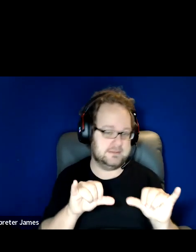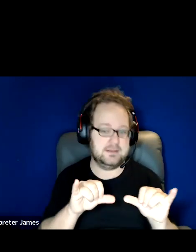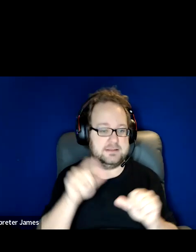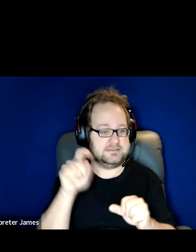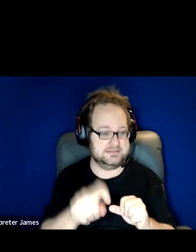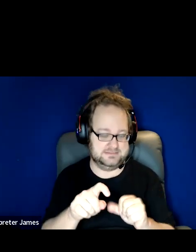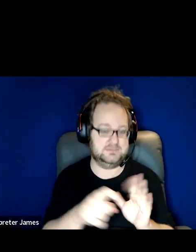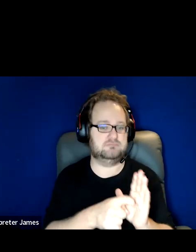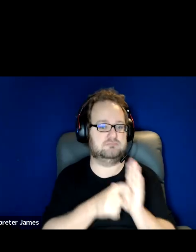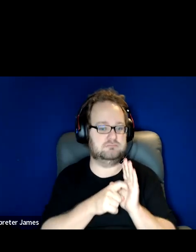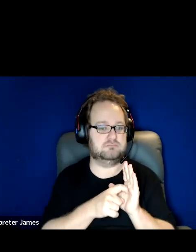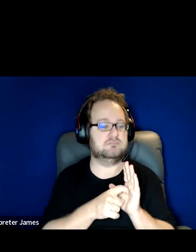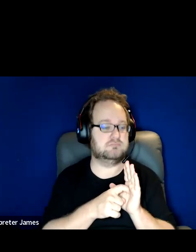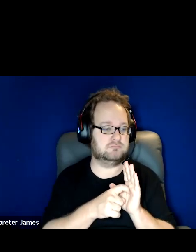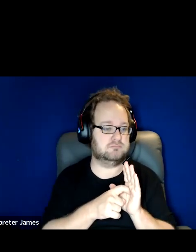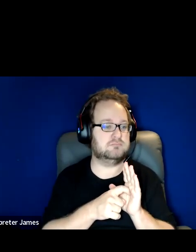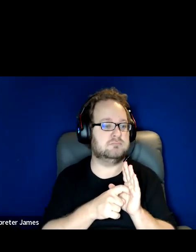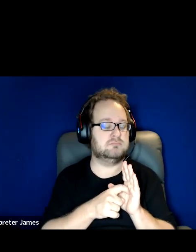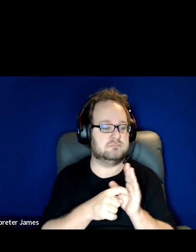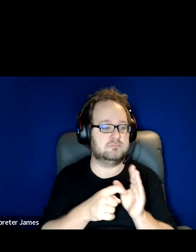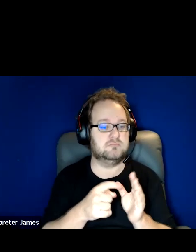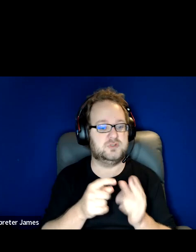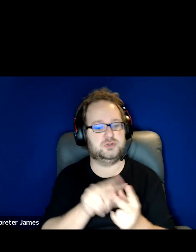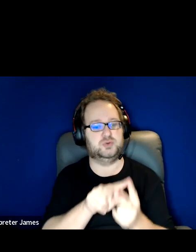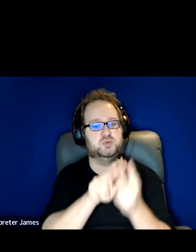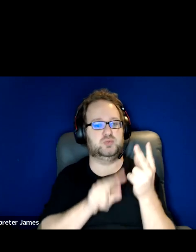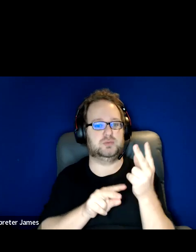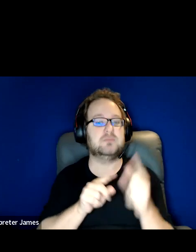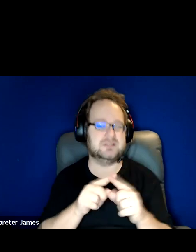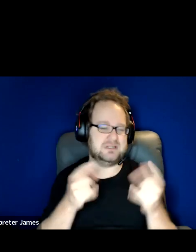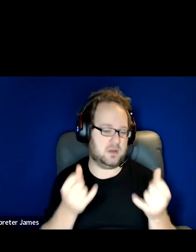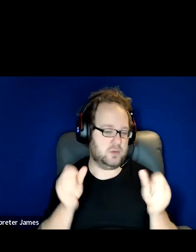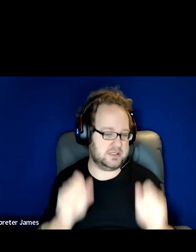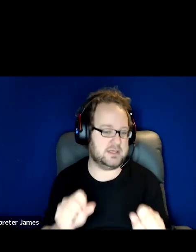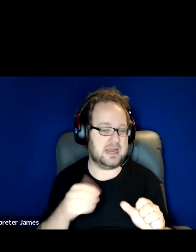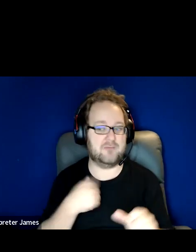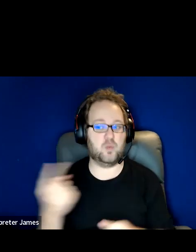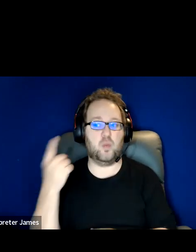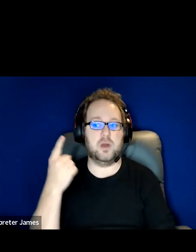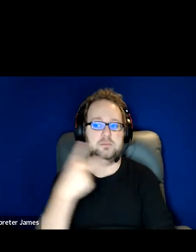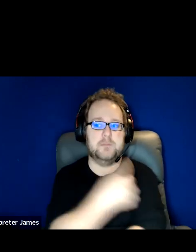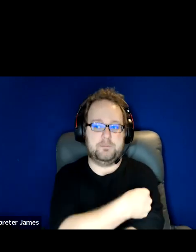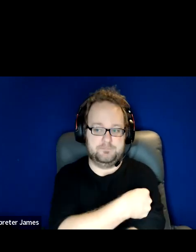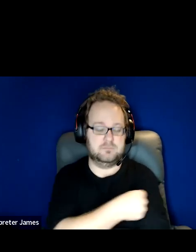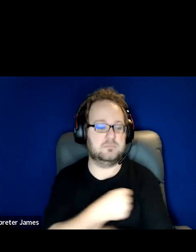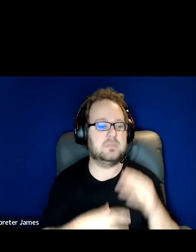one of those doses should be the updated vaccine that is now available and people who are moderately or severely